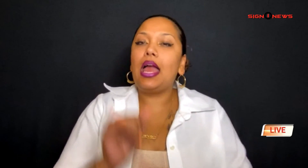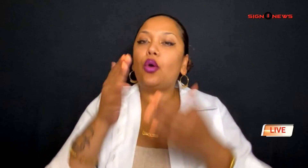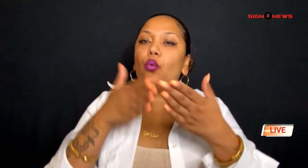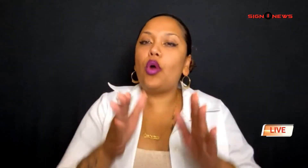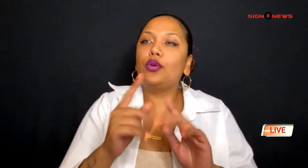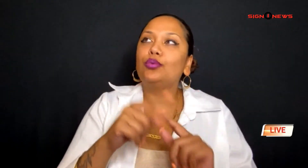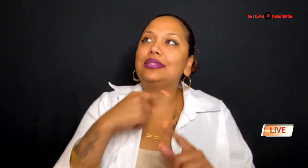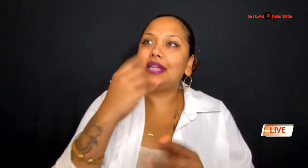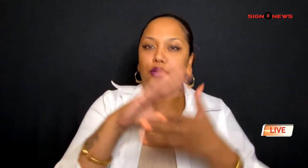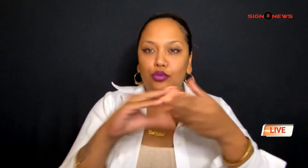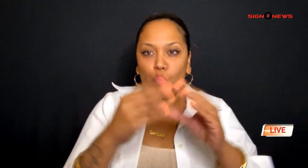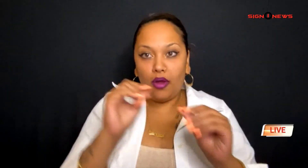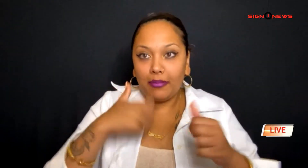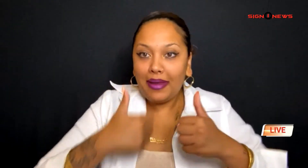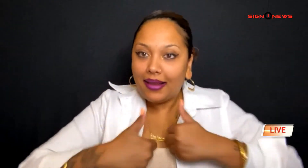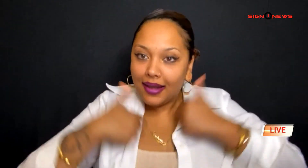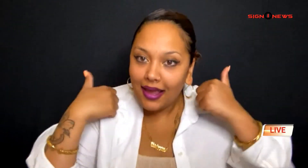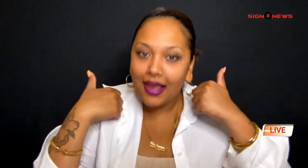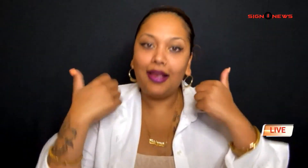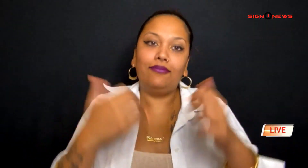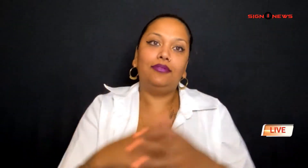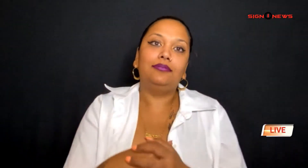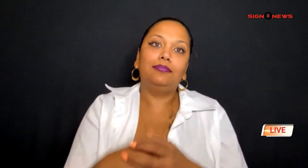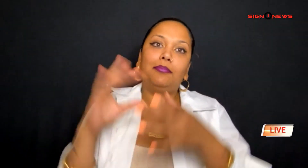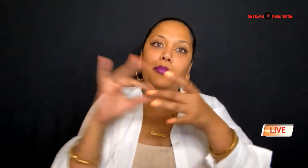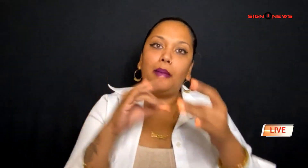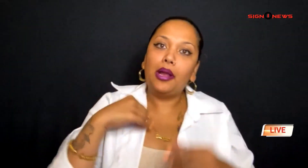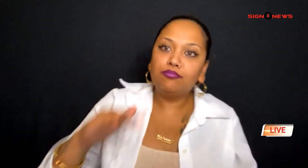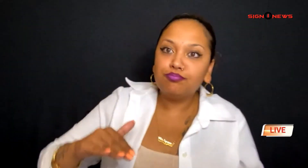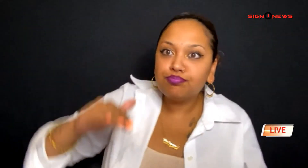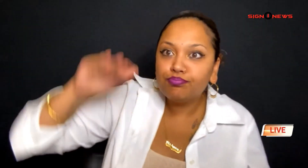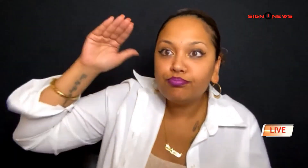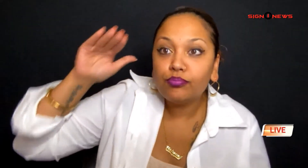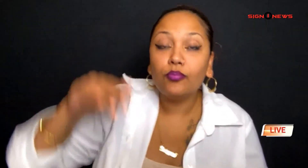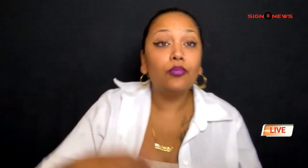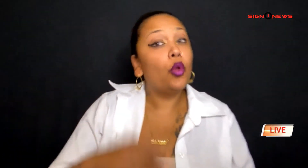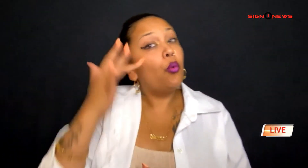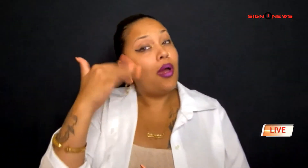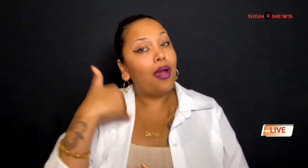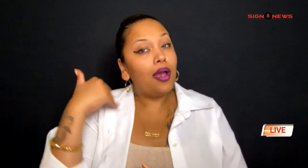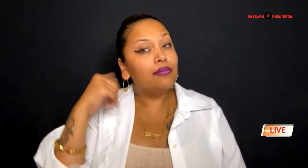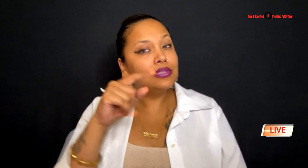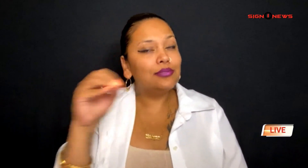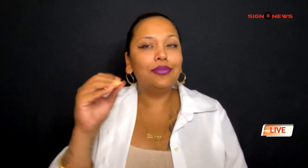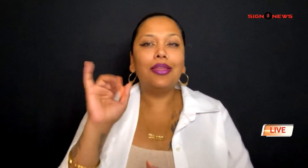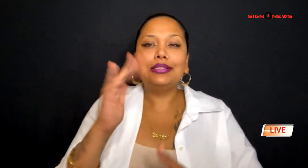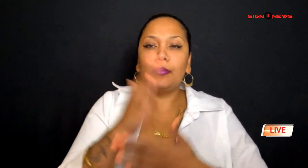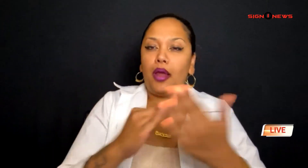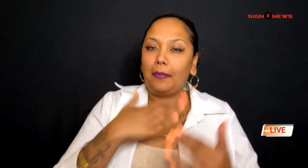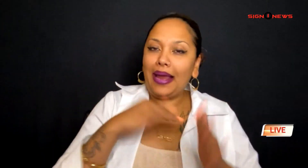that really is a way to tell the story of my life how I grew up and part of my identity